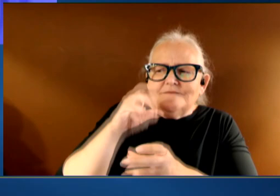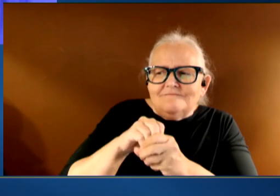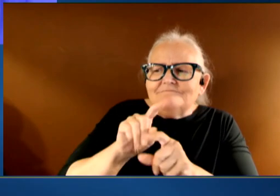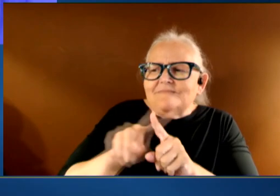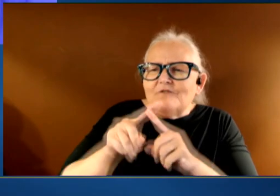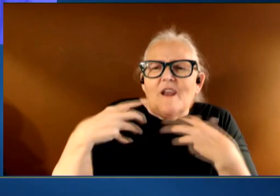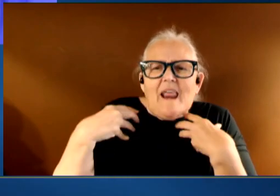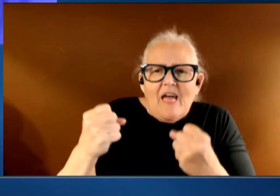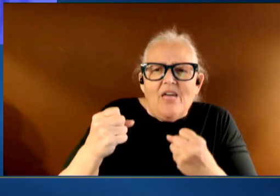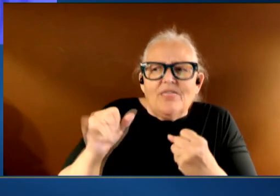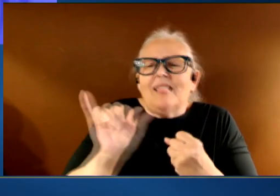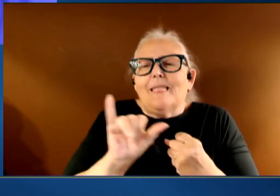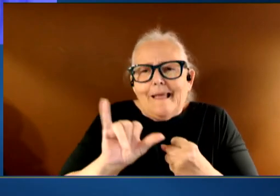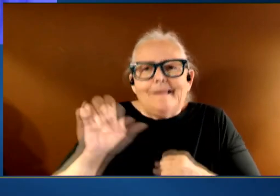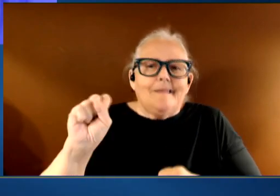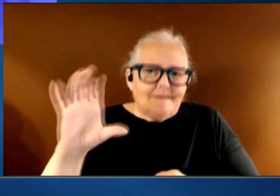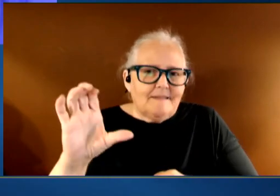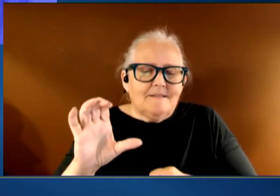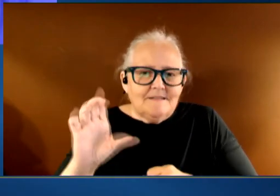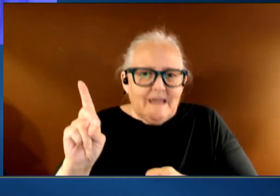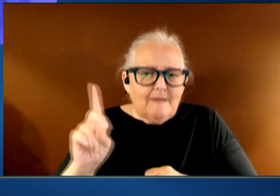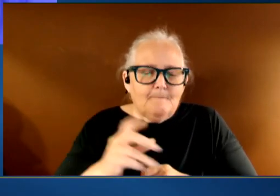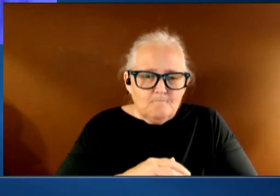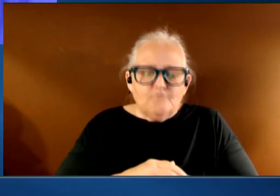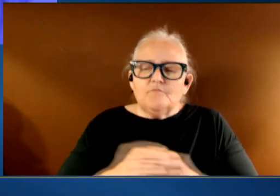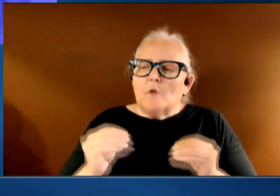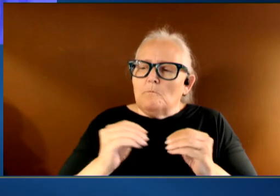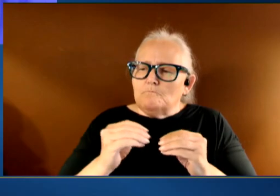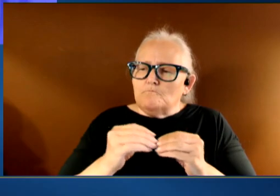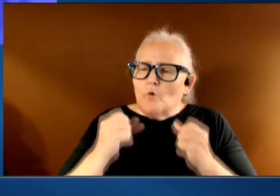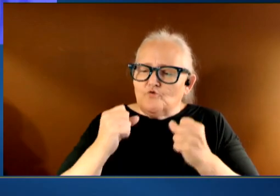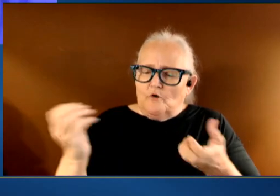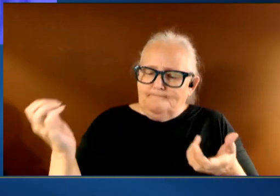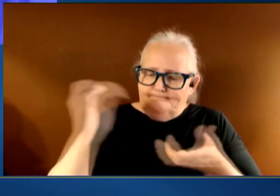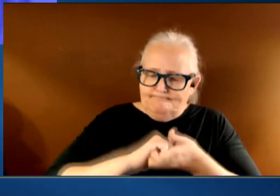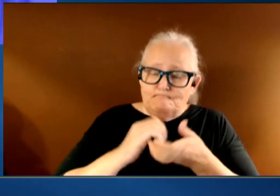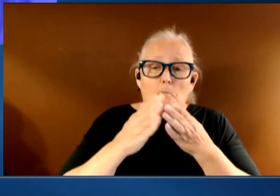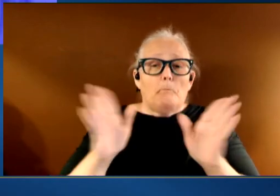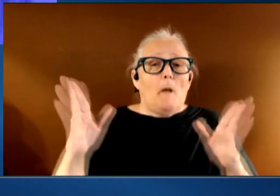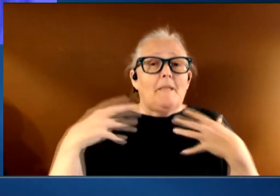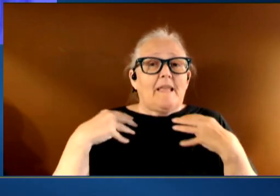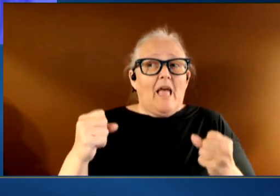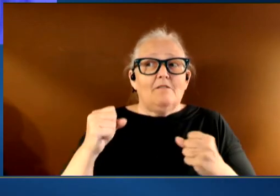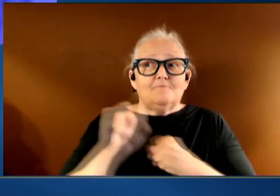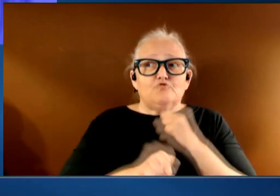collaboratively to strengthen the public health infrastructure, he's made a lot of great gains